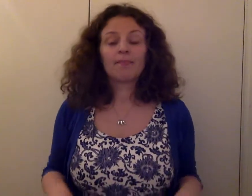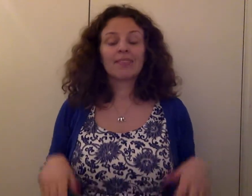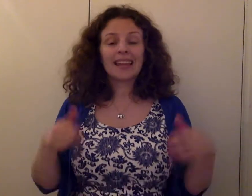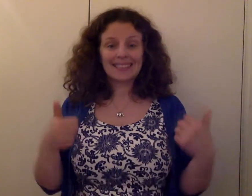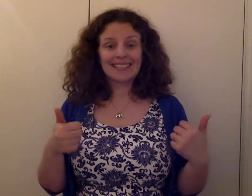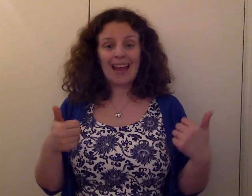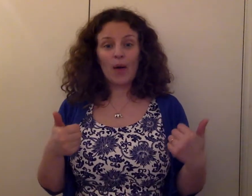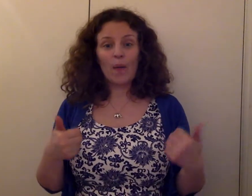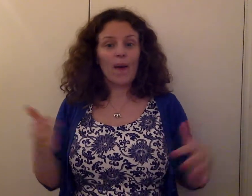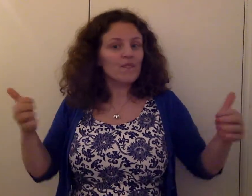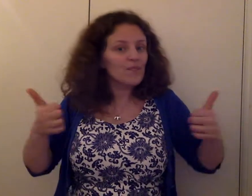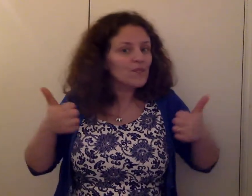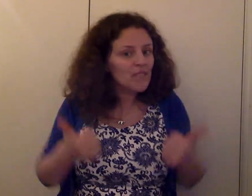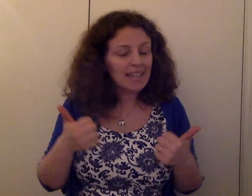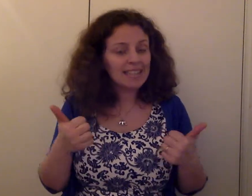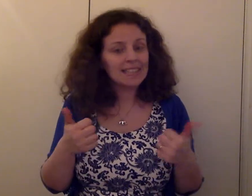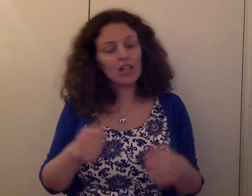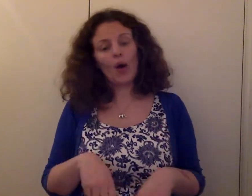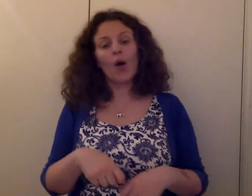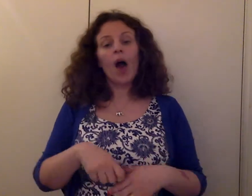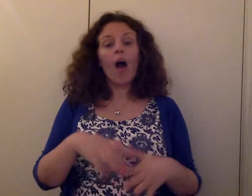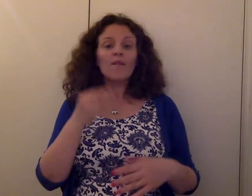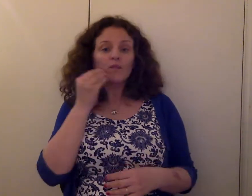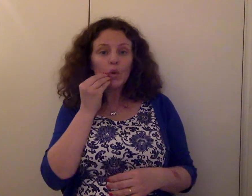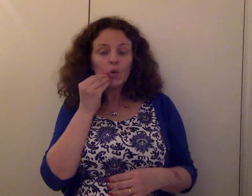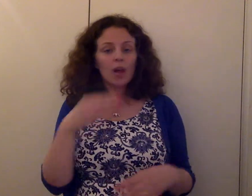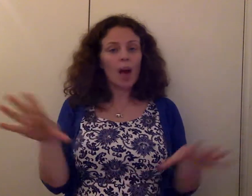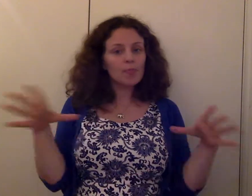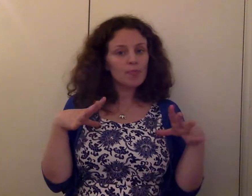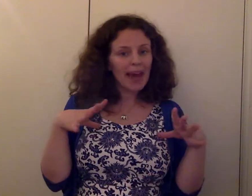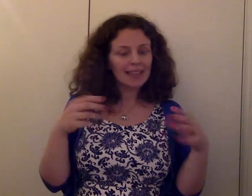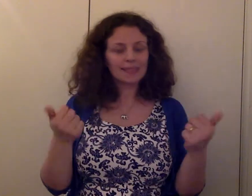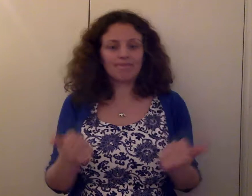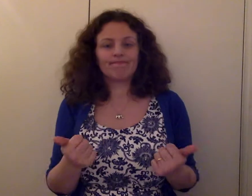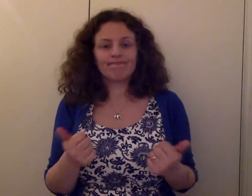Finished, food prepared.